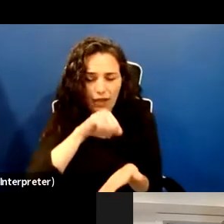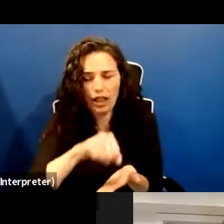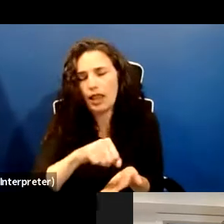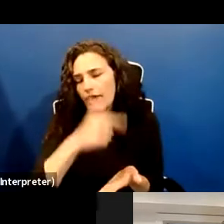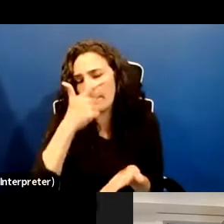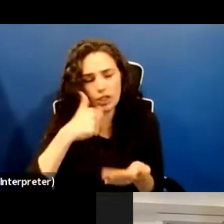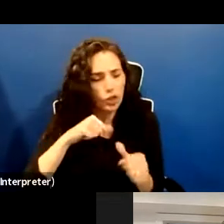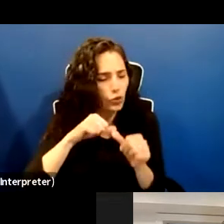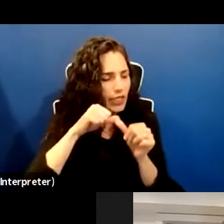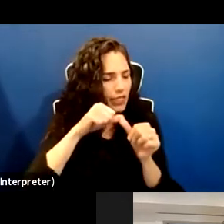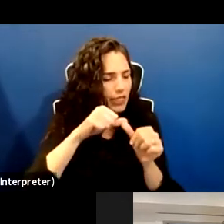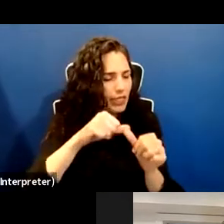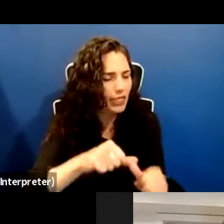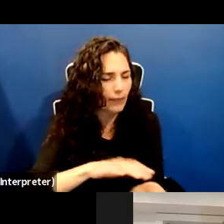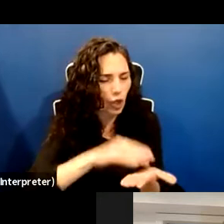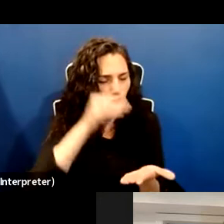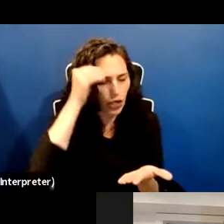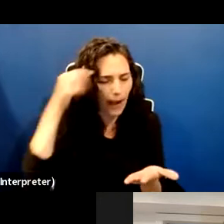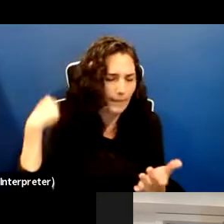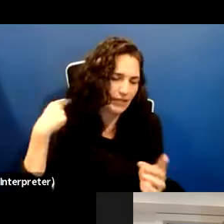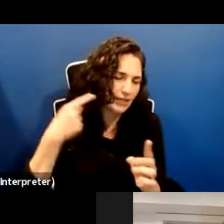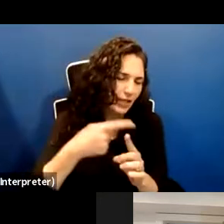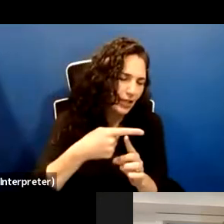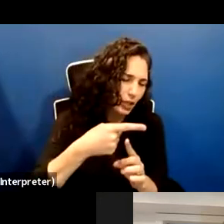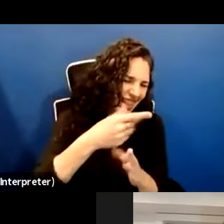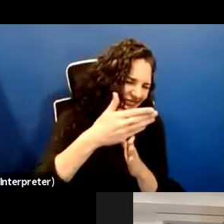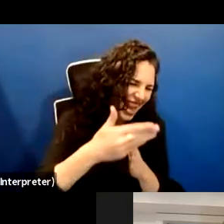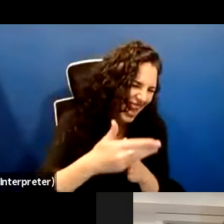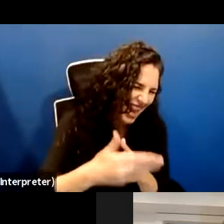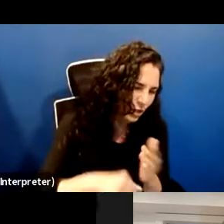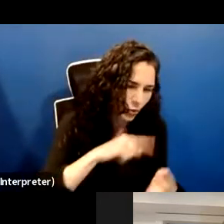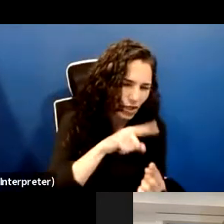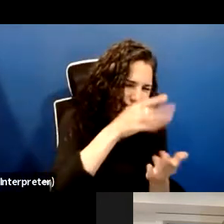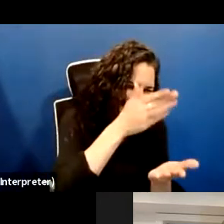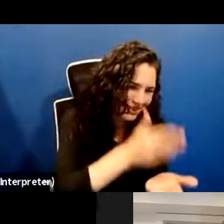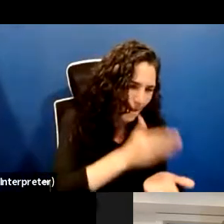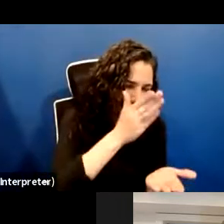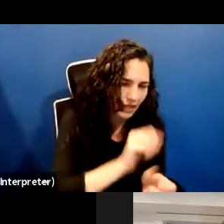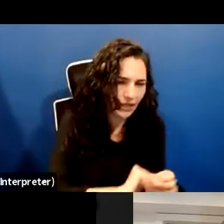until you stop practicing. Not just the medicine, but the people you're interacting with.